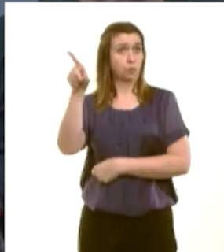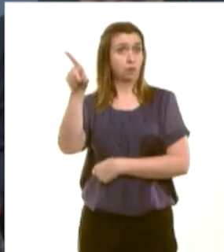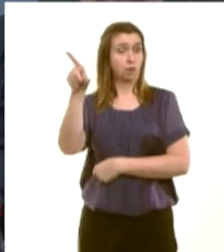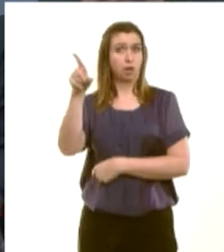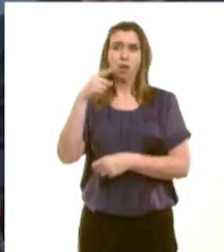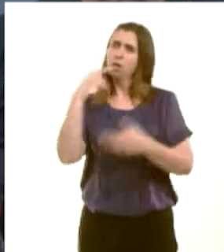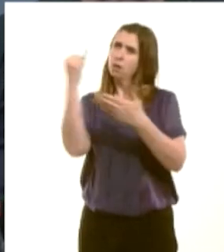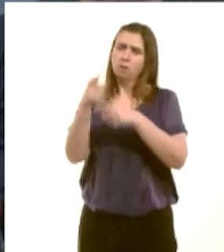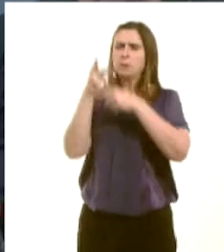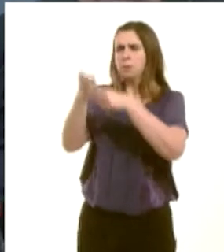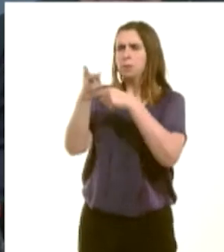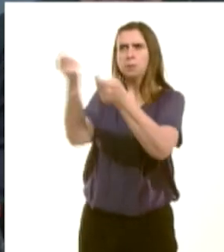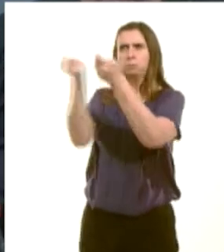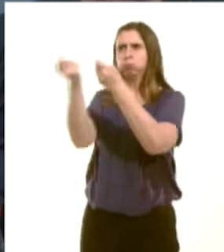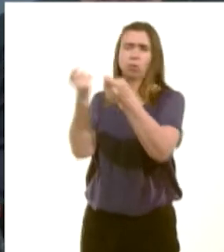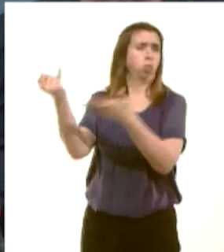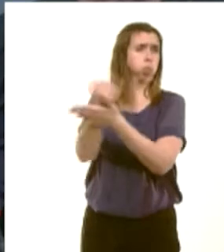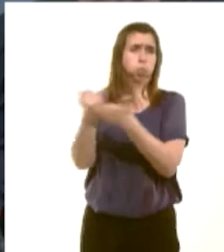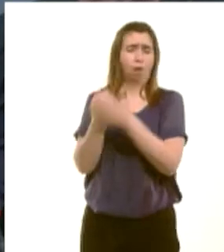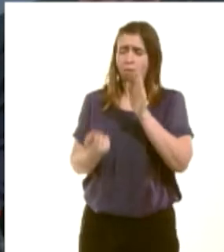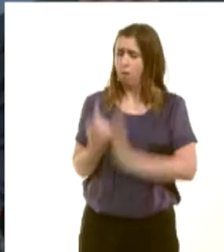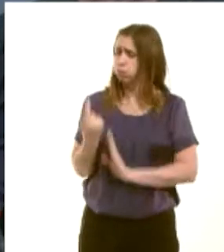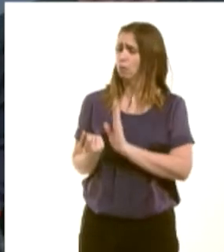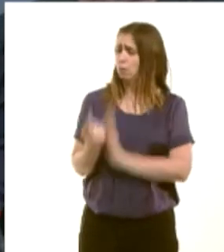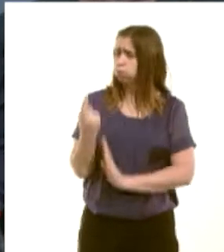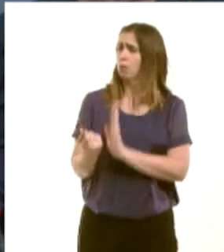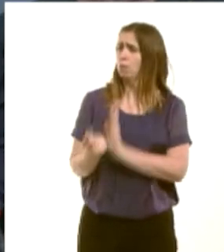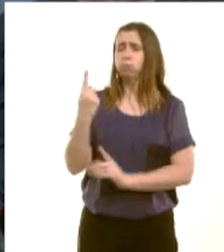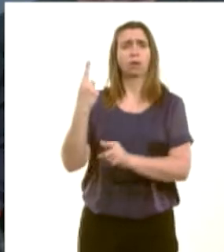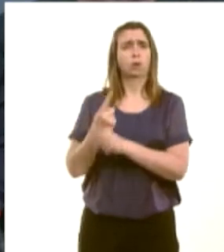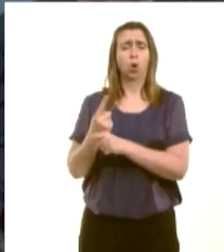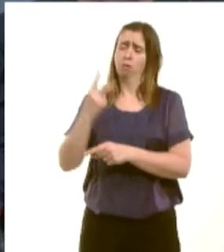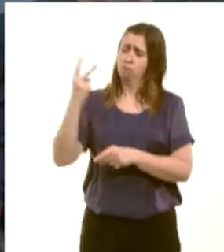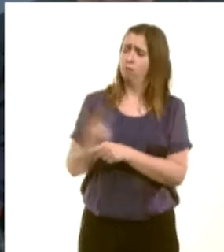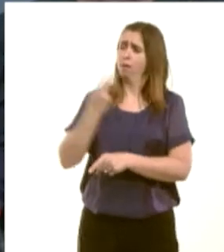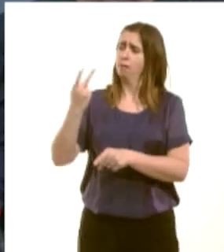We are seeing time and time again this issue arising in north Wales, and what we also see